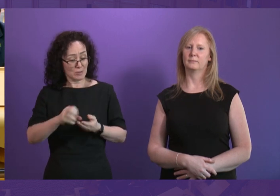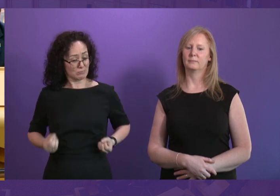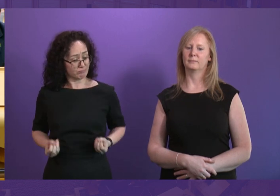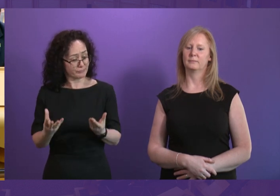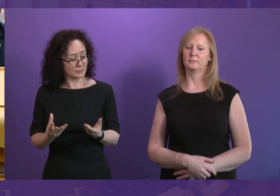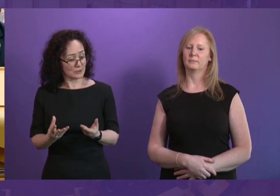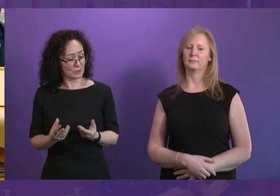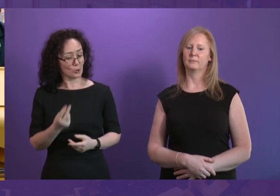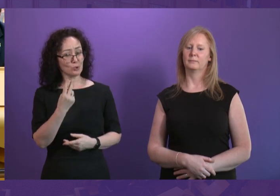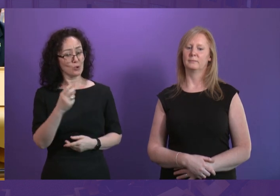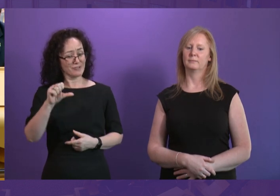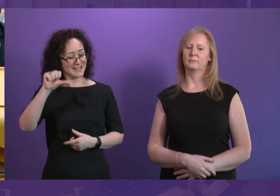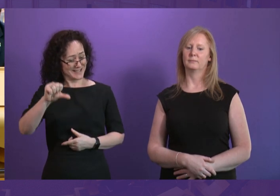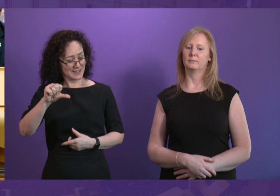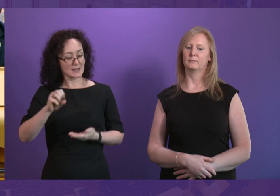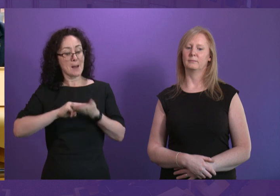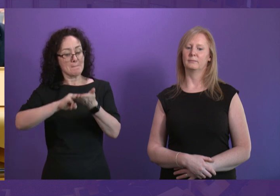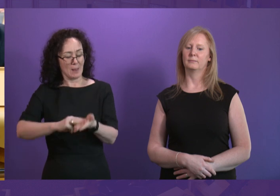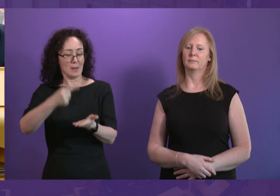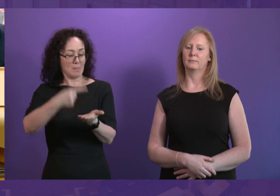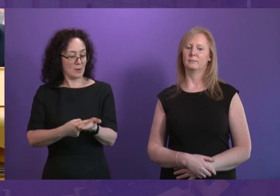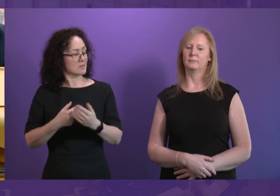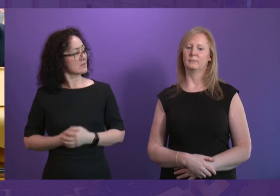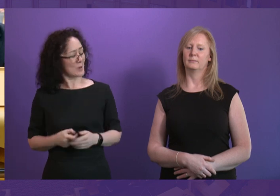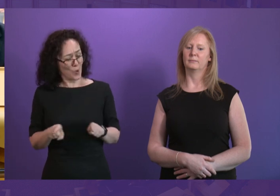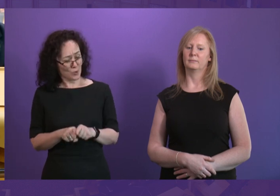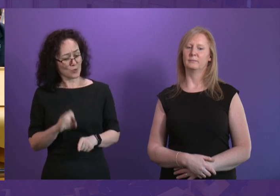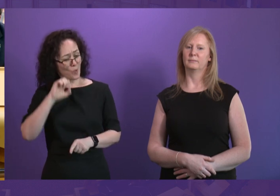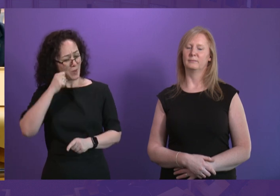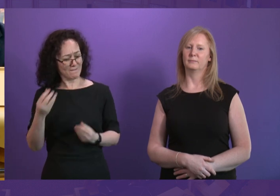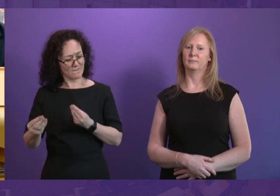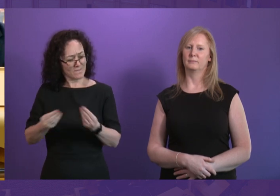Those are the facts—[Interruption.] The Presiding Officer: Order, please. Let us listen to the First Minister.